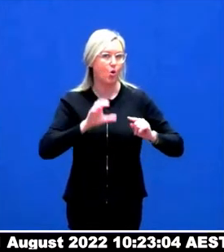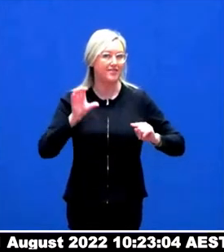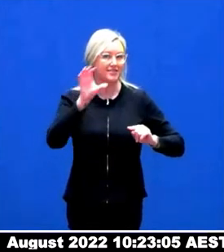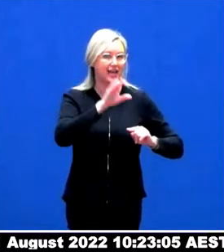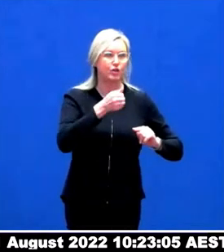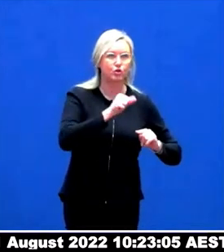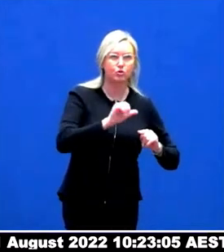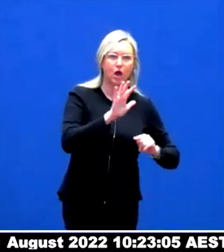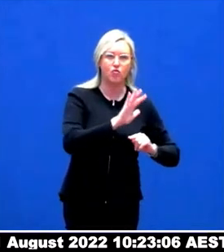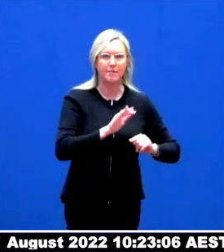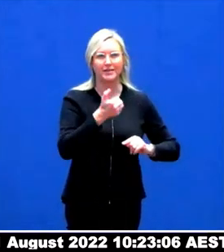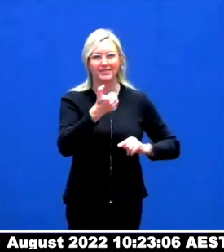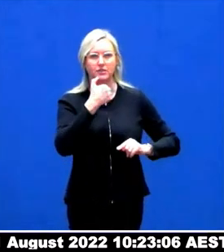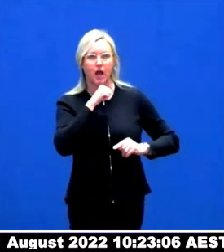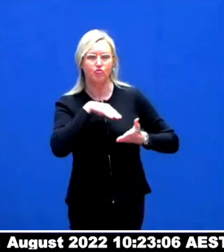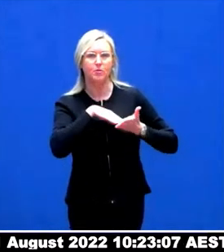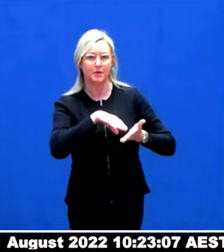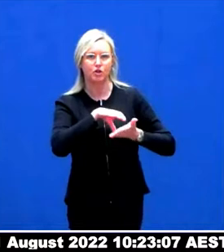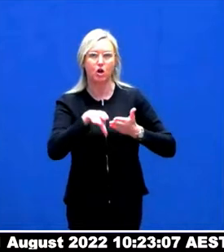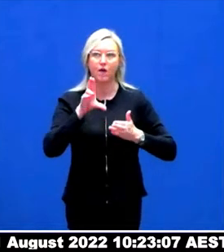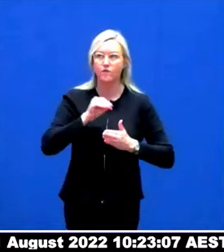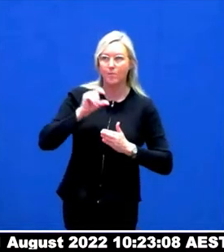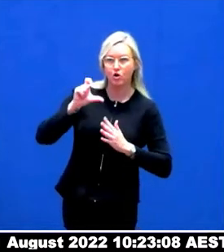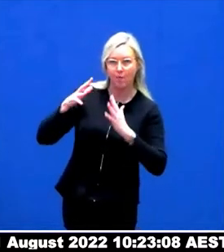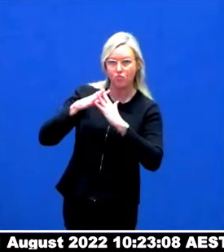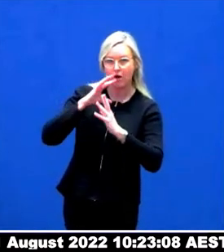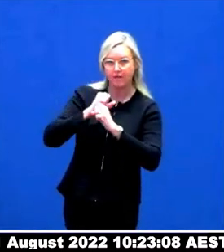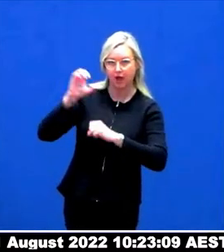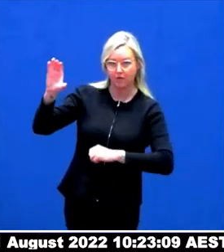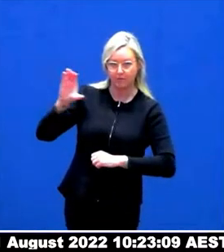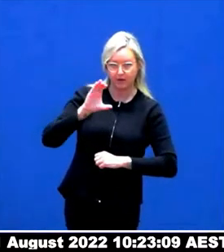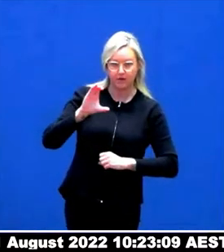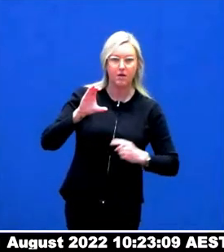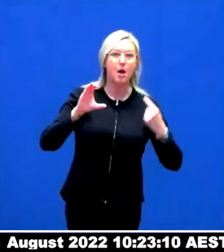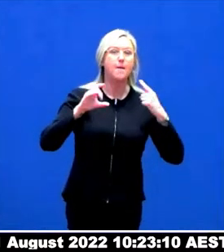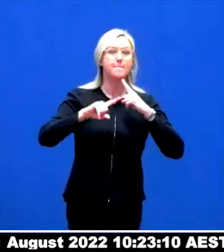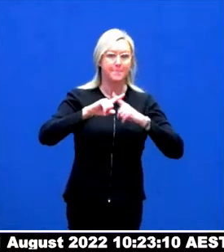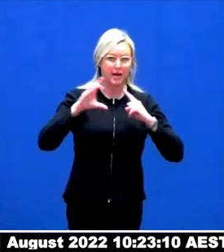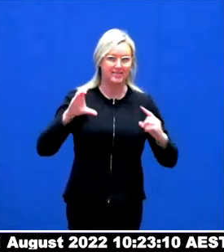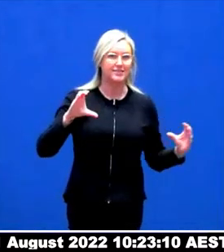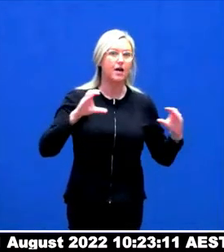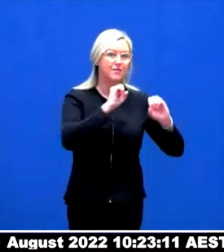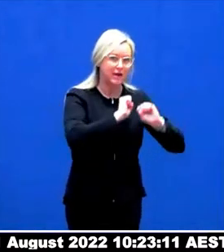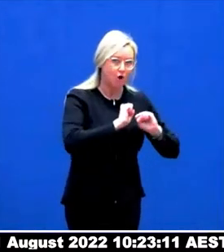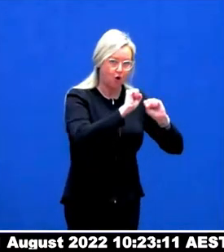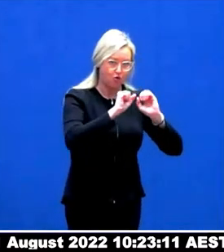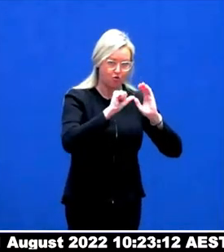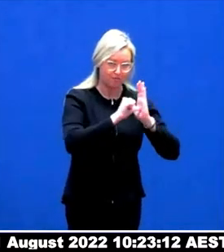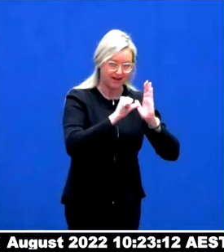$600 million of the Commonwealth contribution for that. And in addition put in about 600 million of their own resources to bring the total to